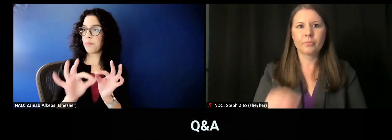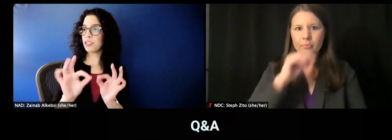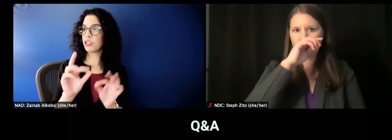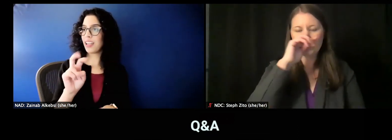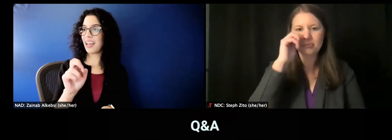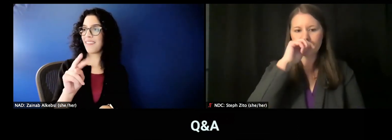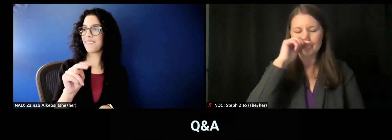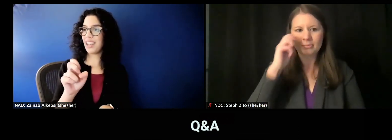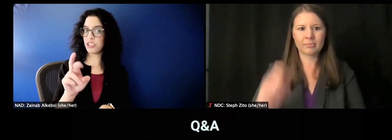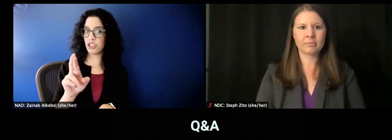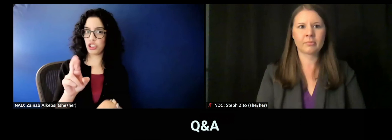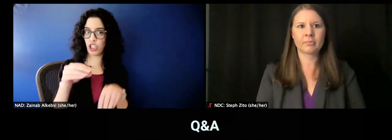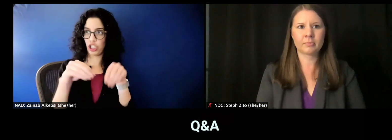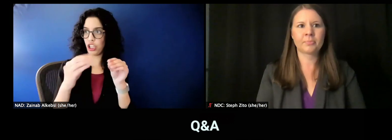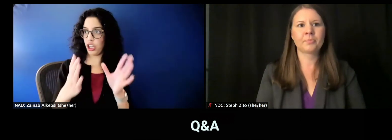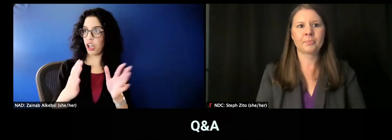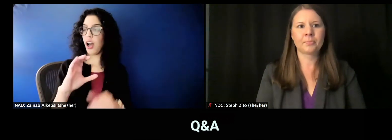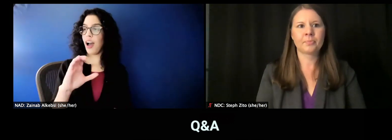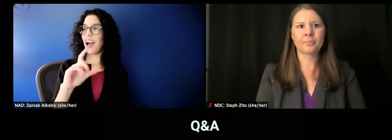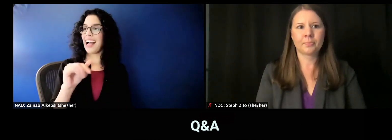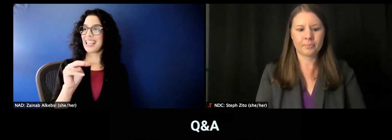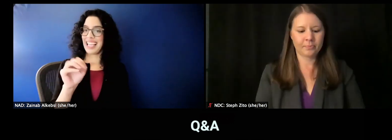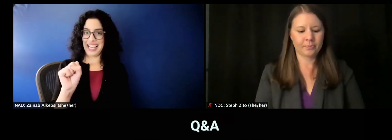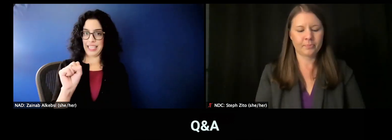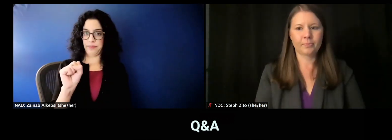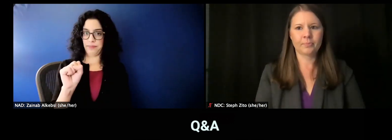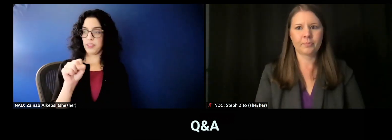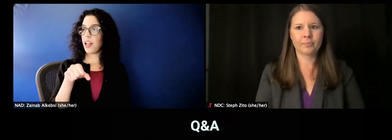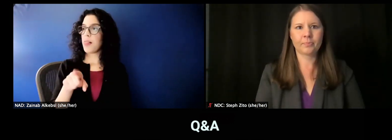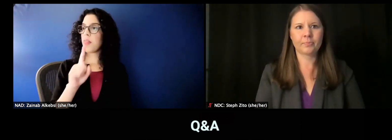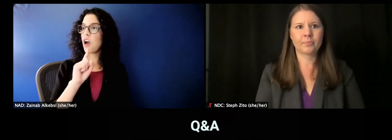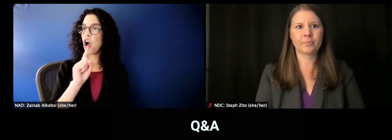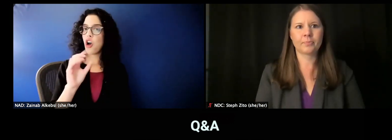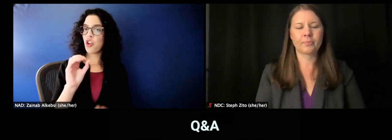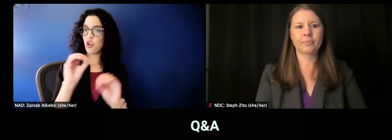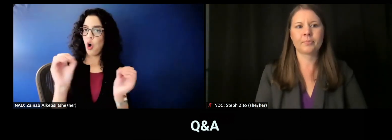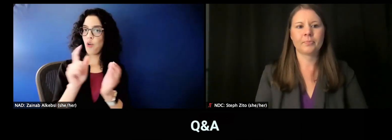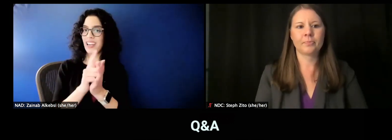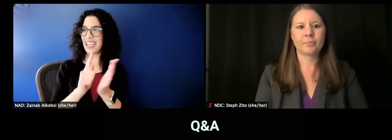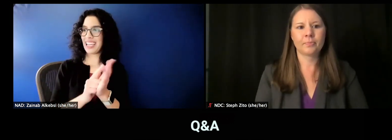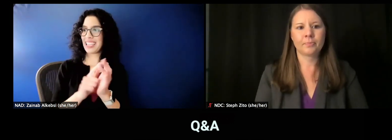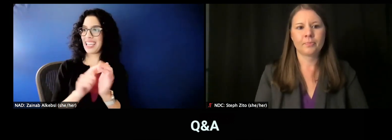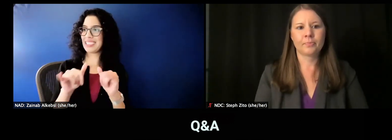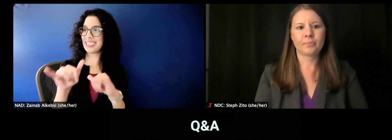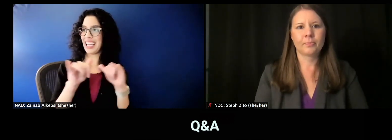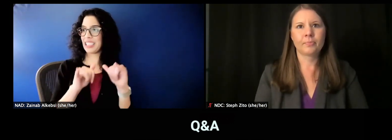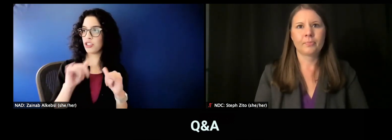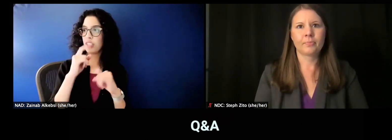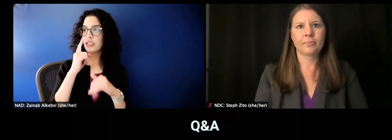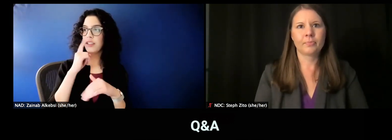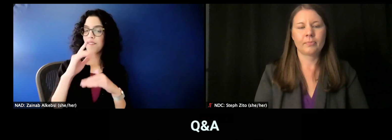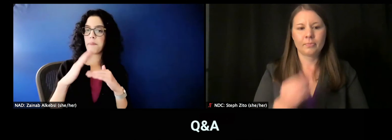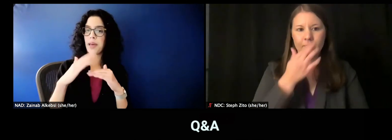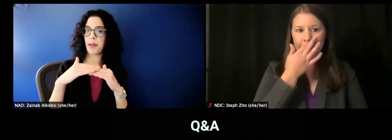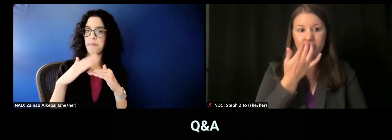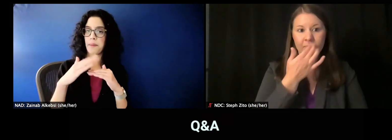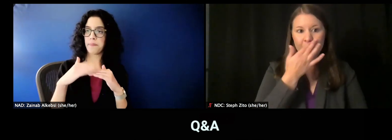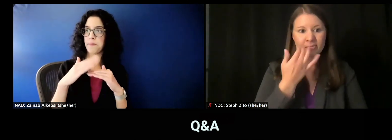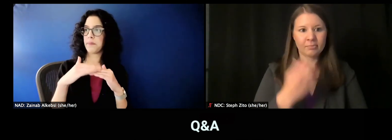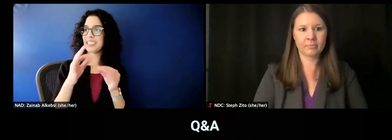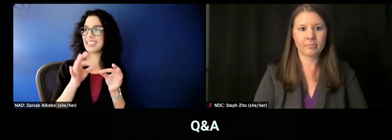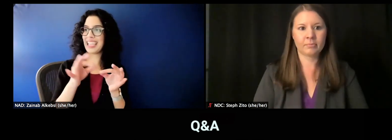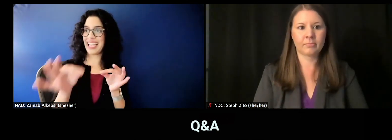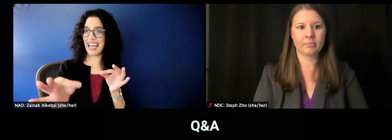claims there are no legal standards for minimum delays